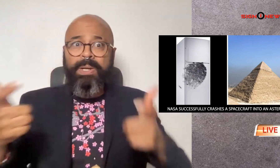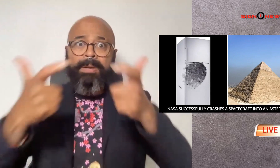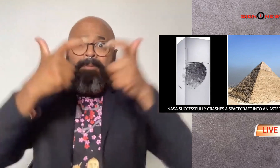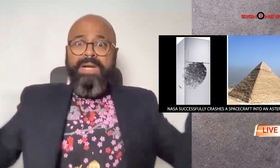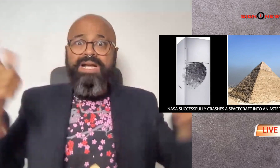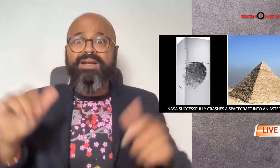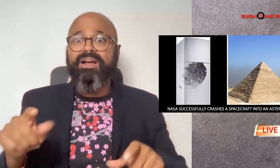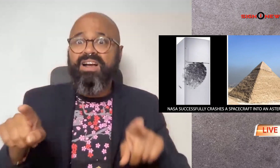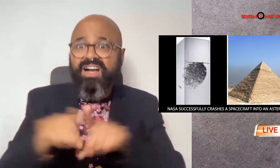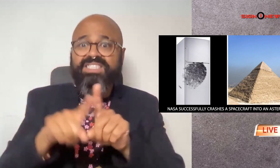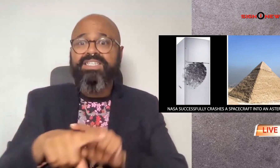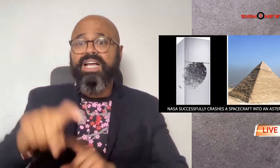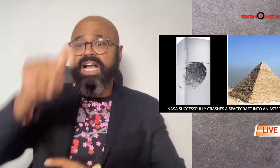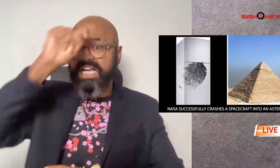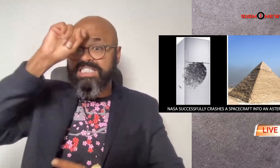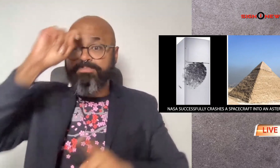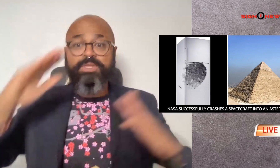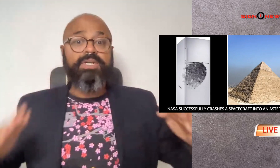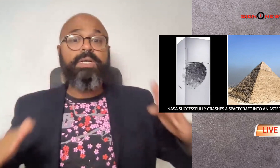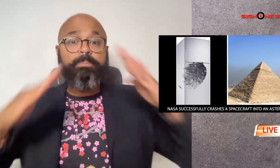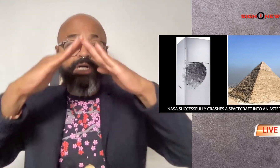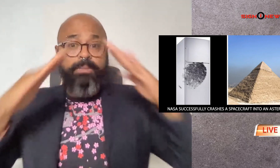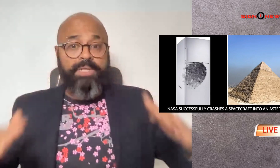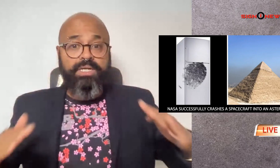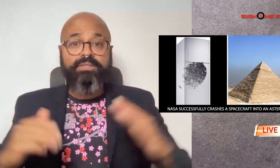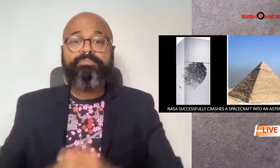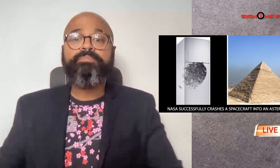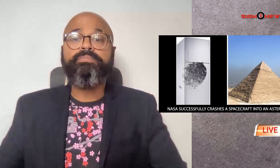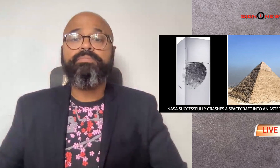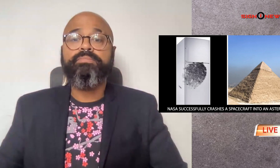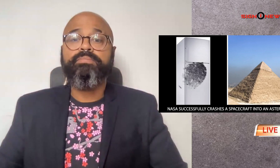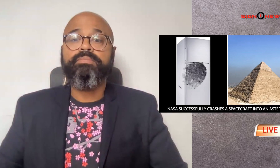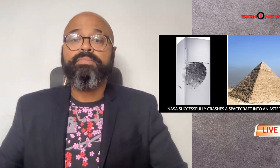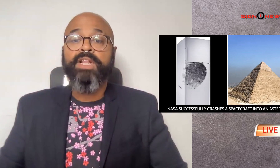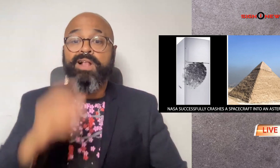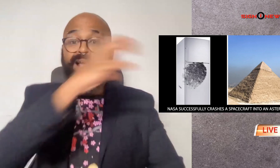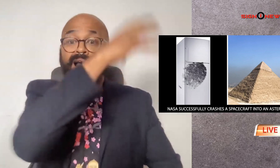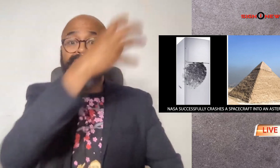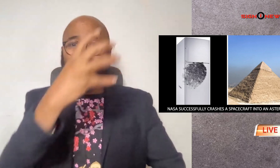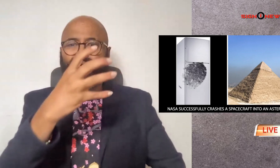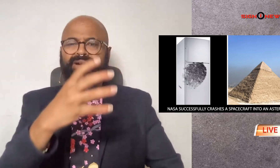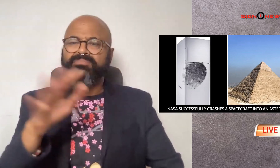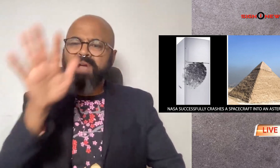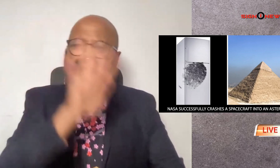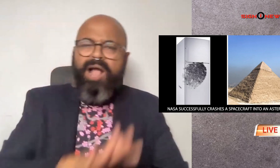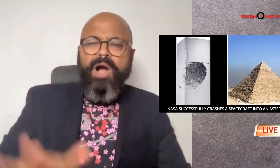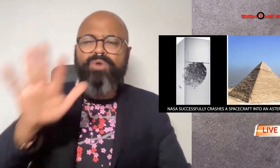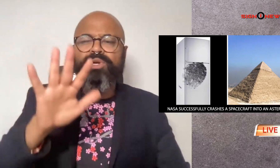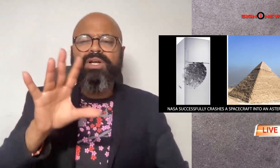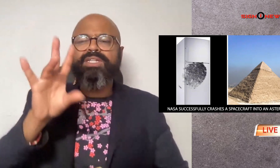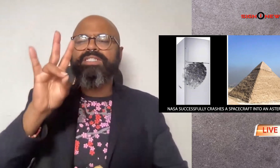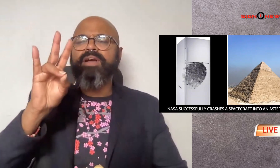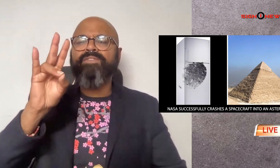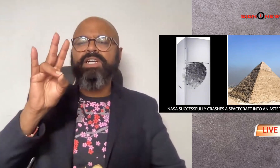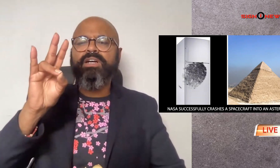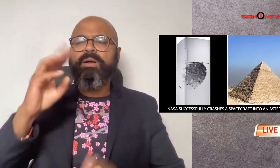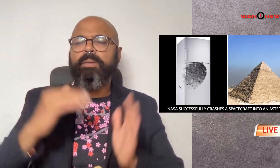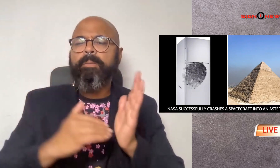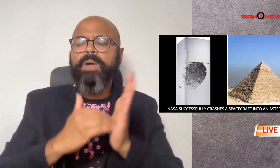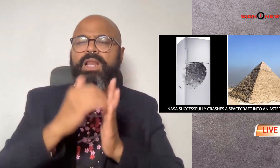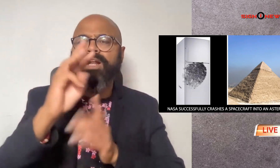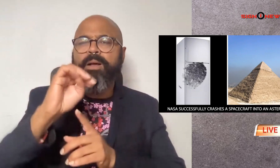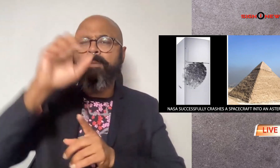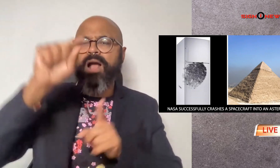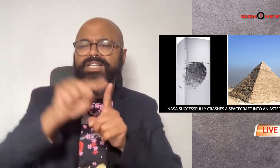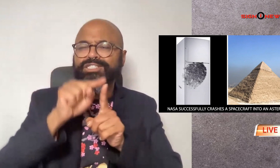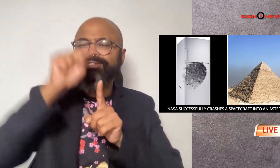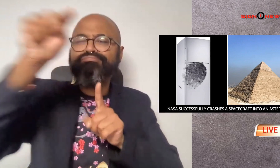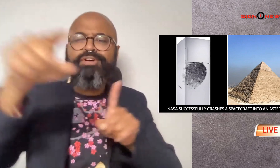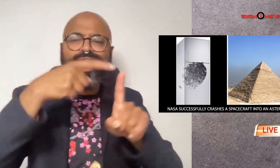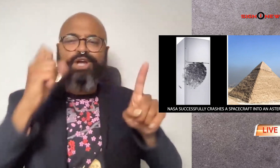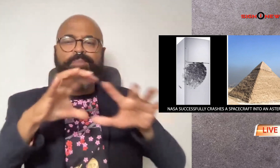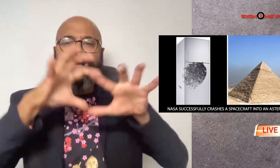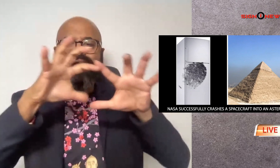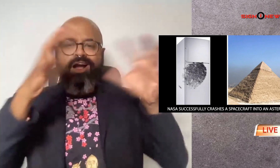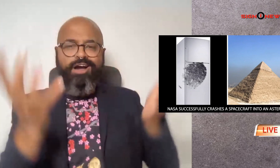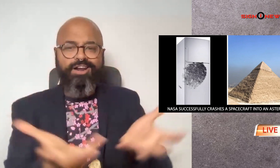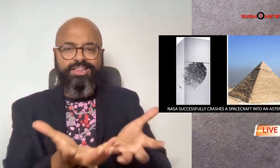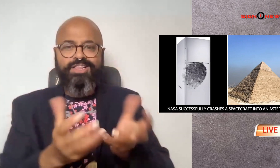big as an Egyptian pyramid the asteroid was about 7 million miles away from Earth but